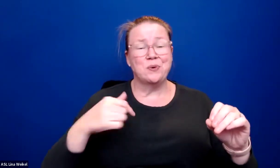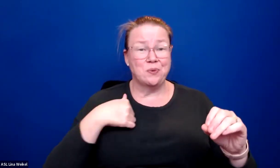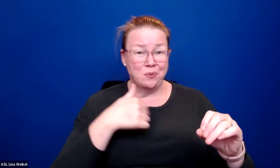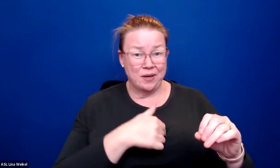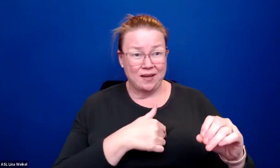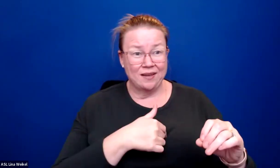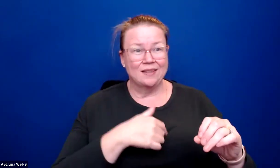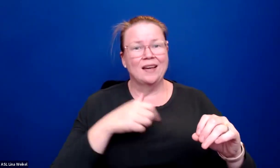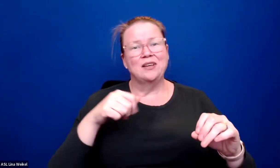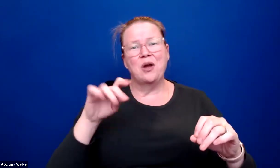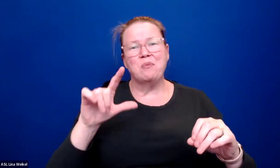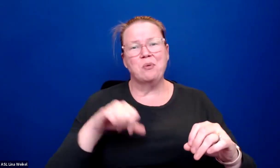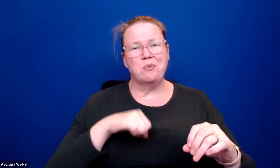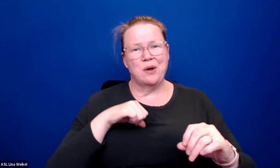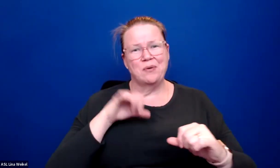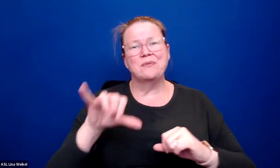Elissa w/ APRIL: April's very proud of that work